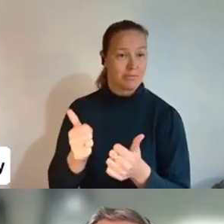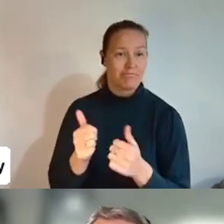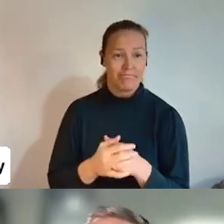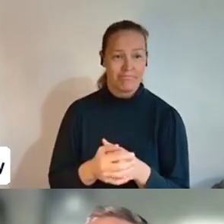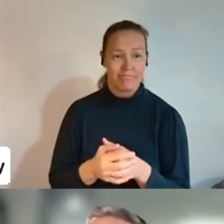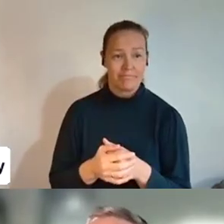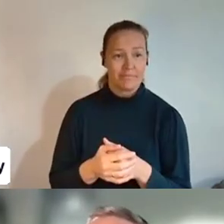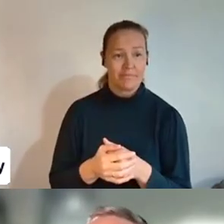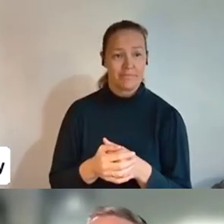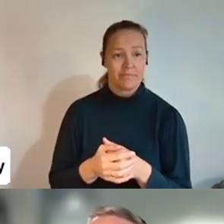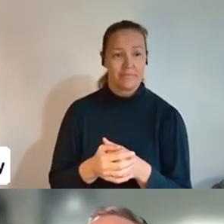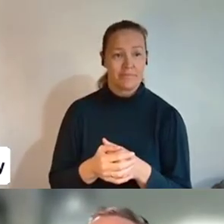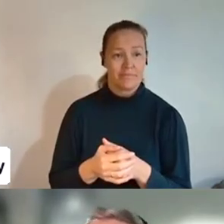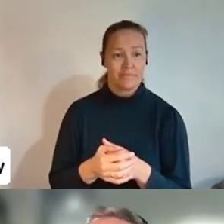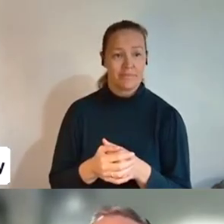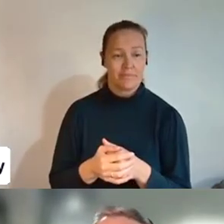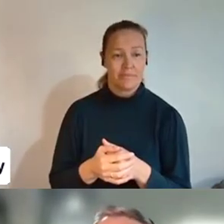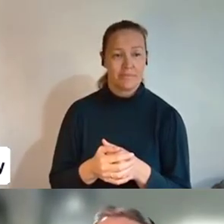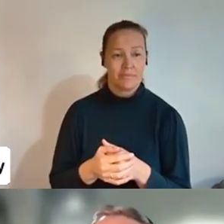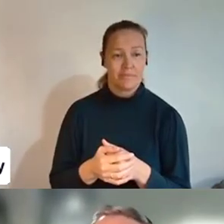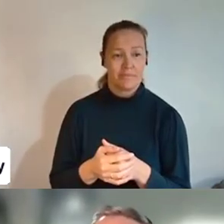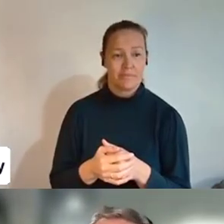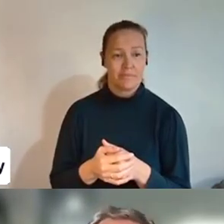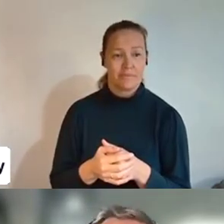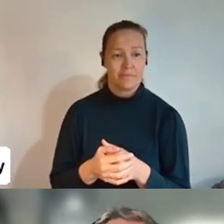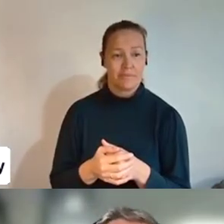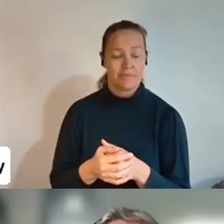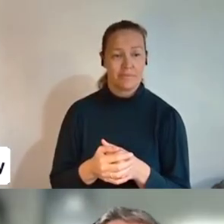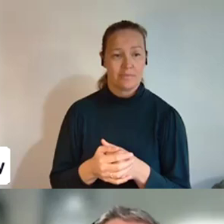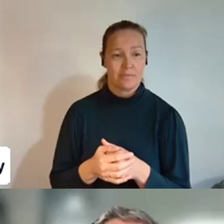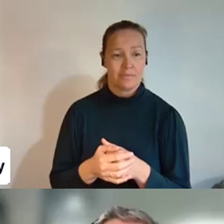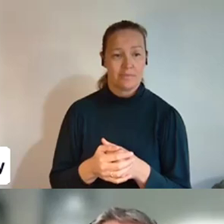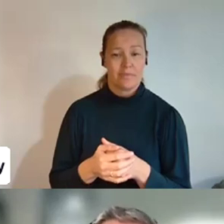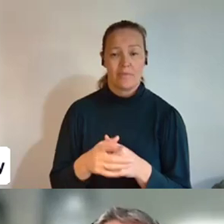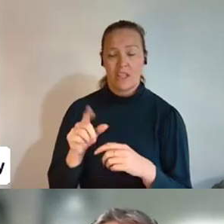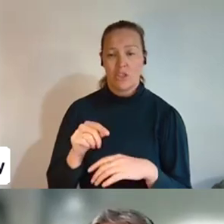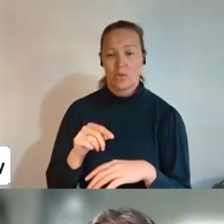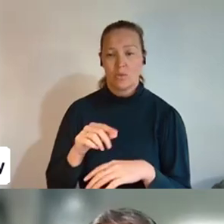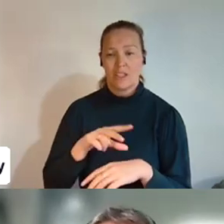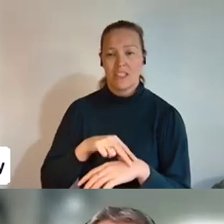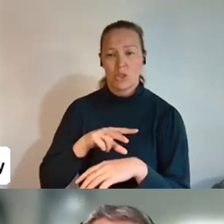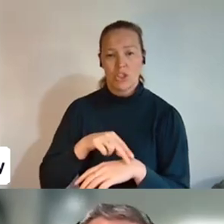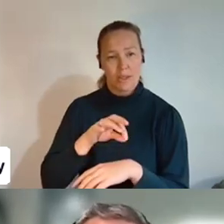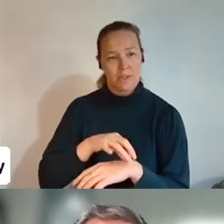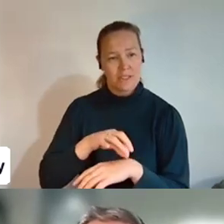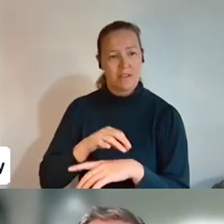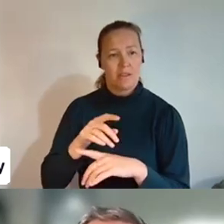incredible things around creating internships, creating opportunities for people to go into